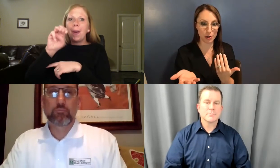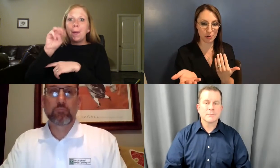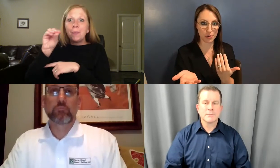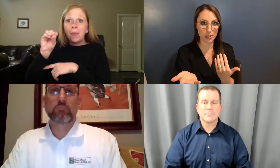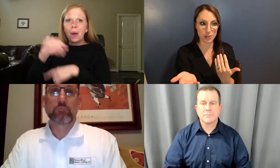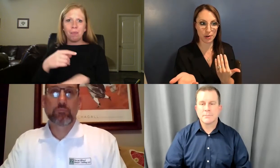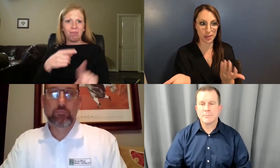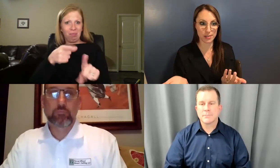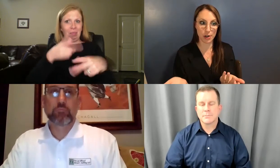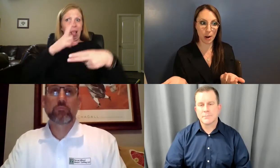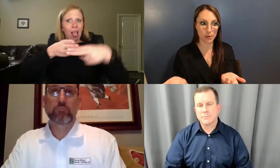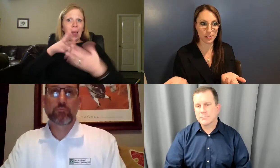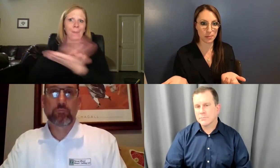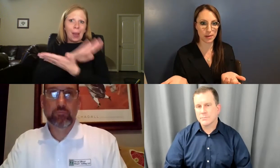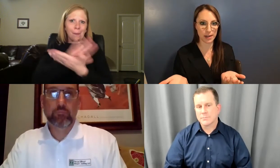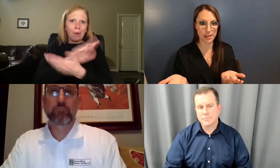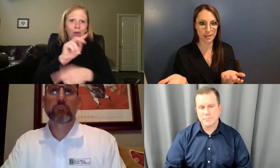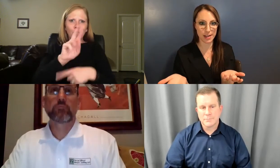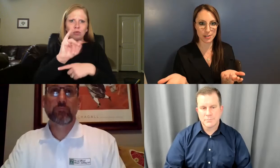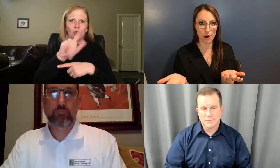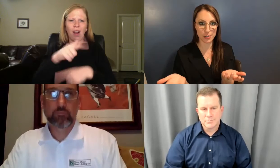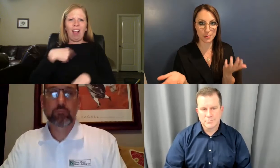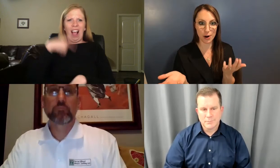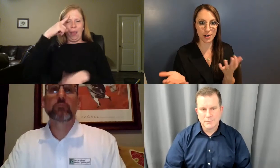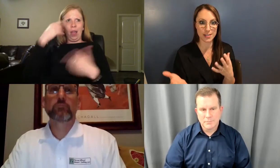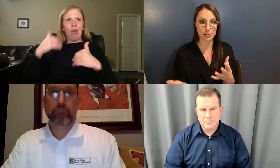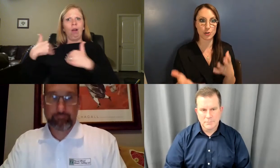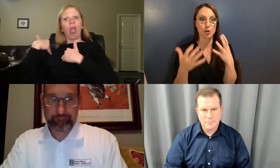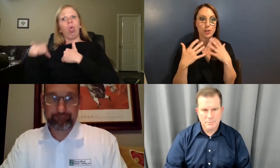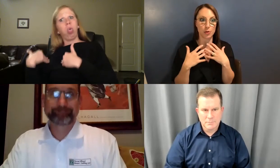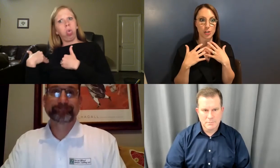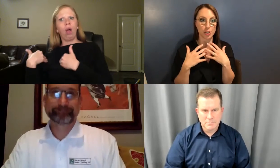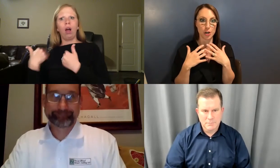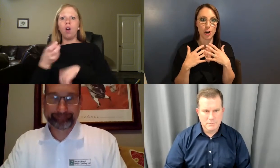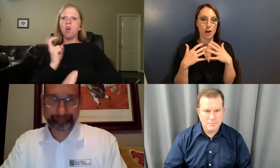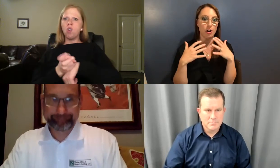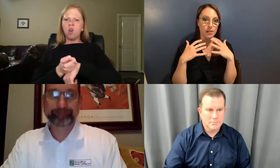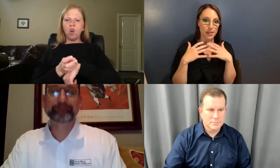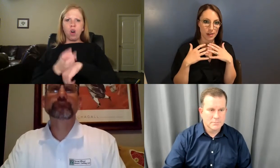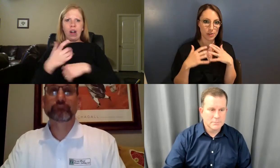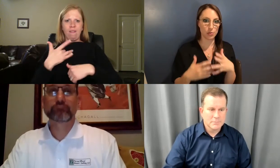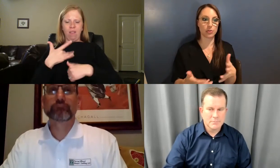that you're referring to, I think is very cumbersome, and I think that that's the hardest part is that there's so much pressure on the individual,